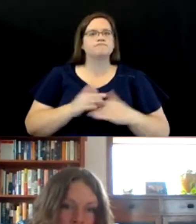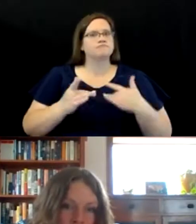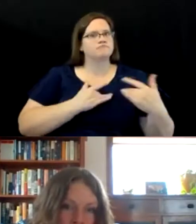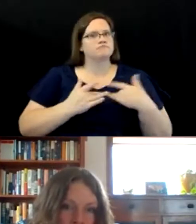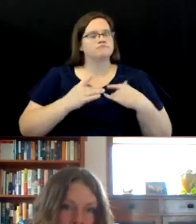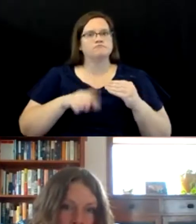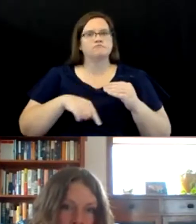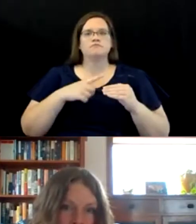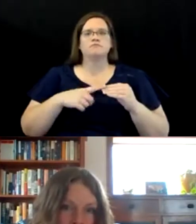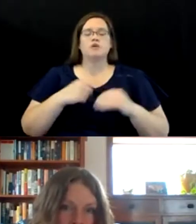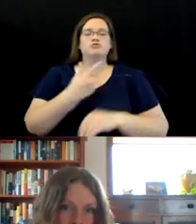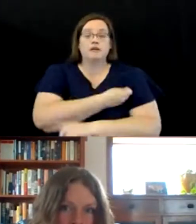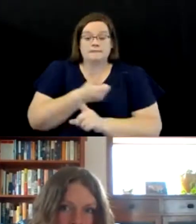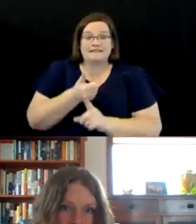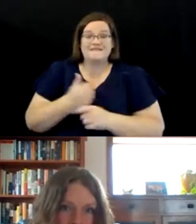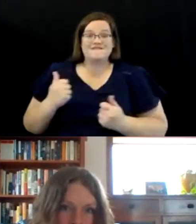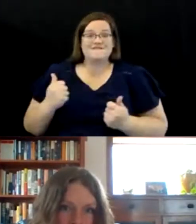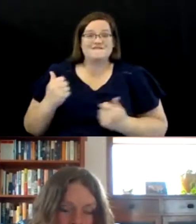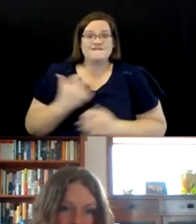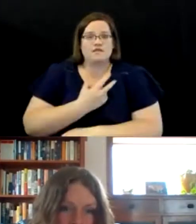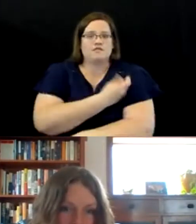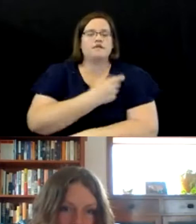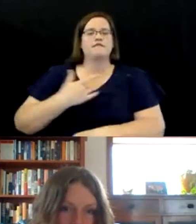afraid of shots, people who have sensory differences or